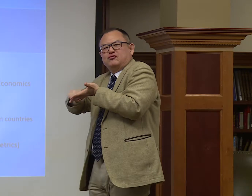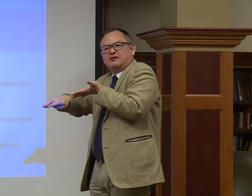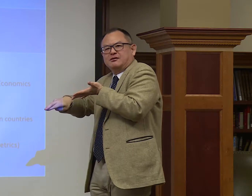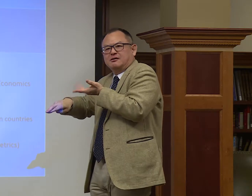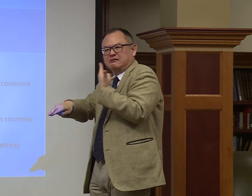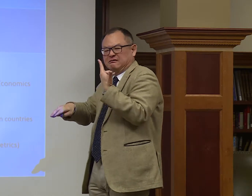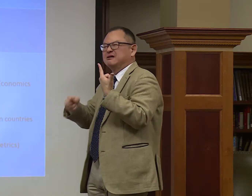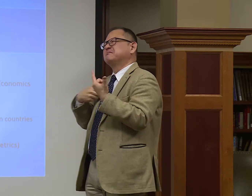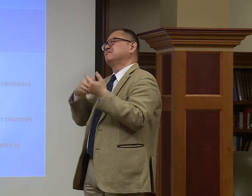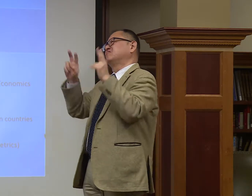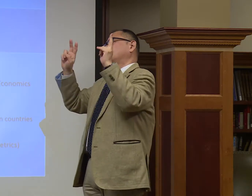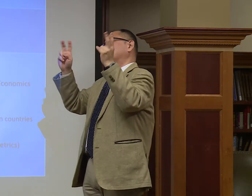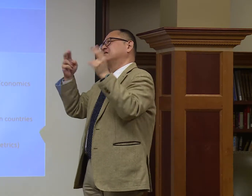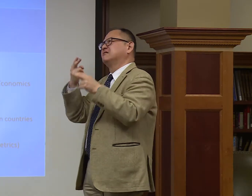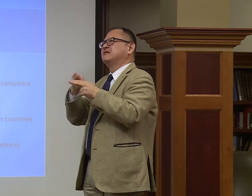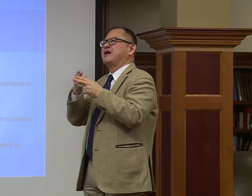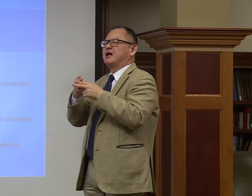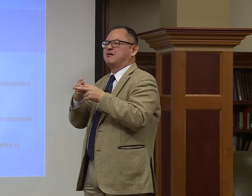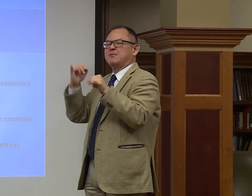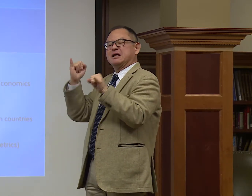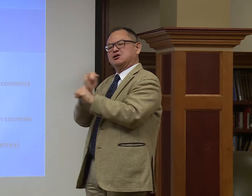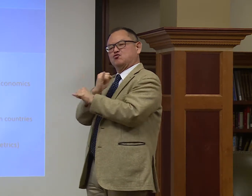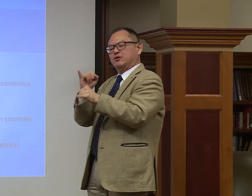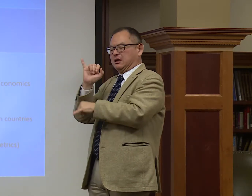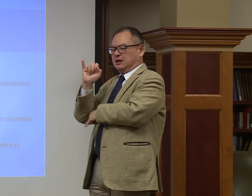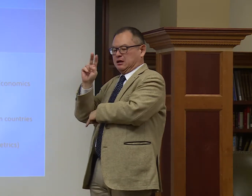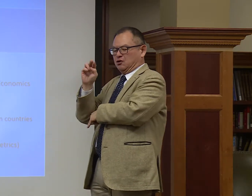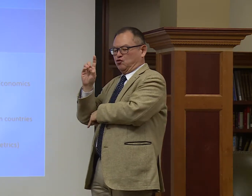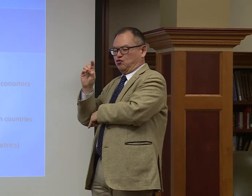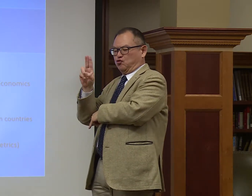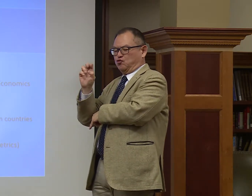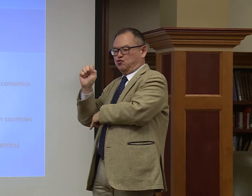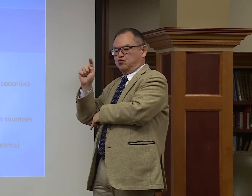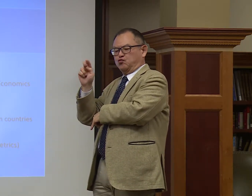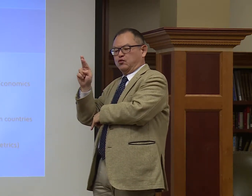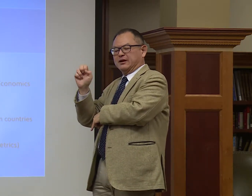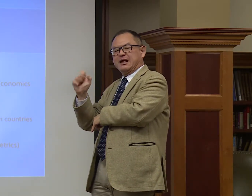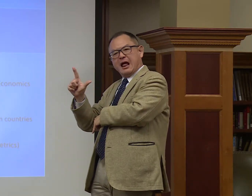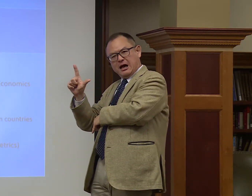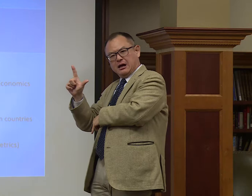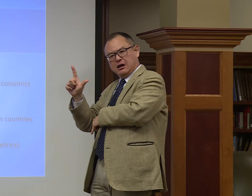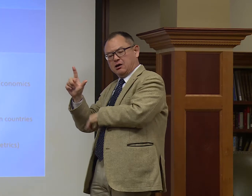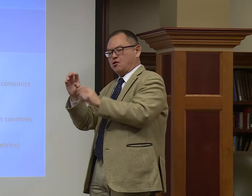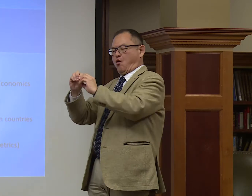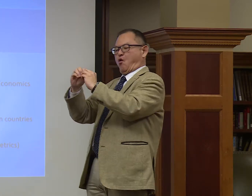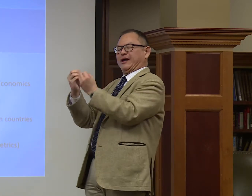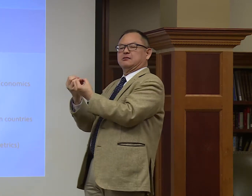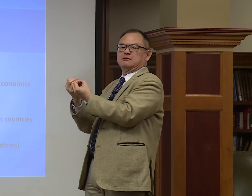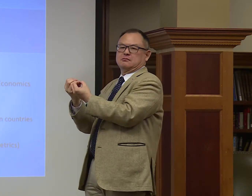and industrial organizations,